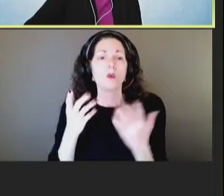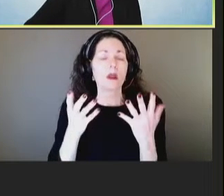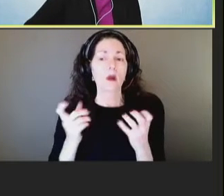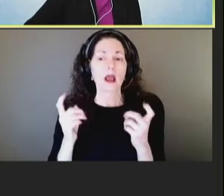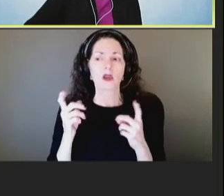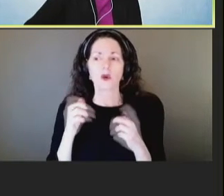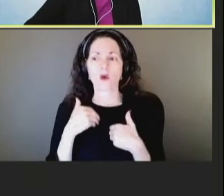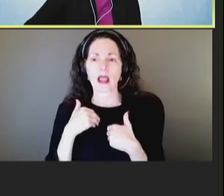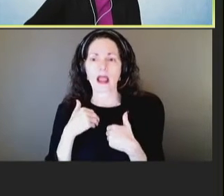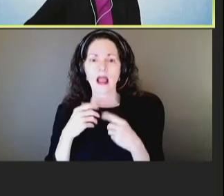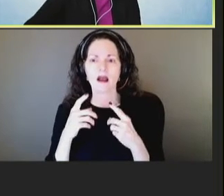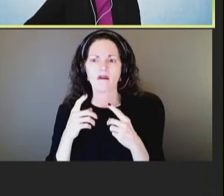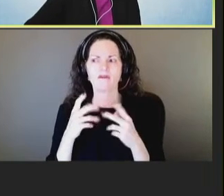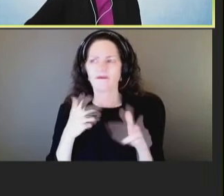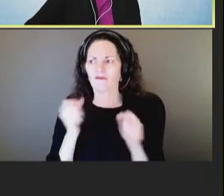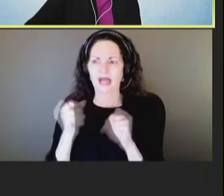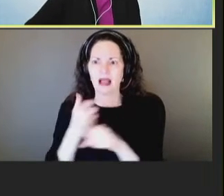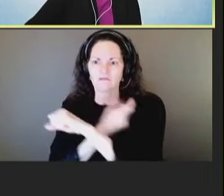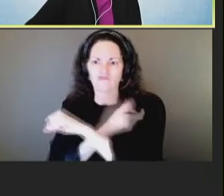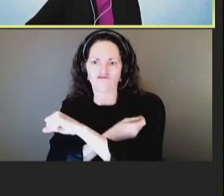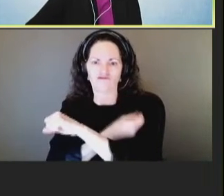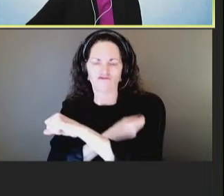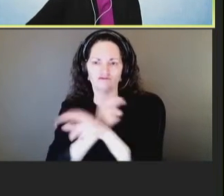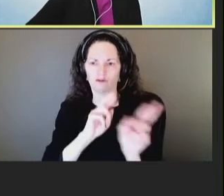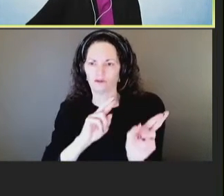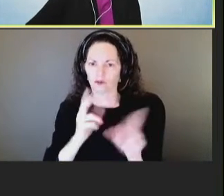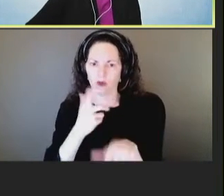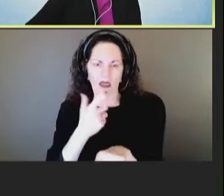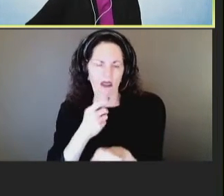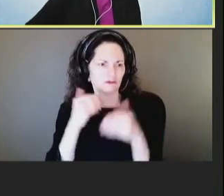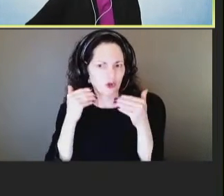implementation strategies in place. So, one example of that that I'll talk about